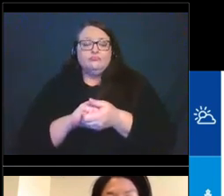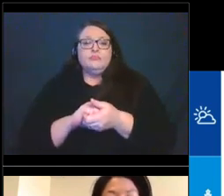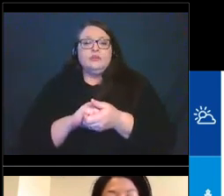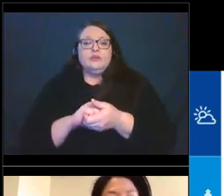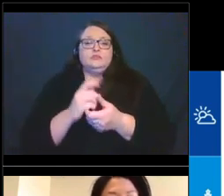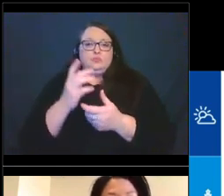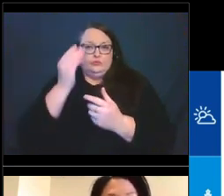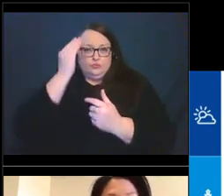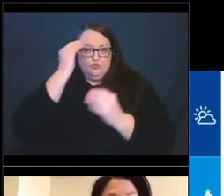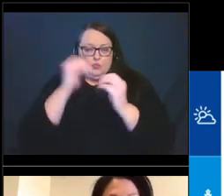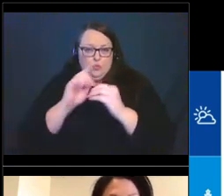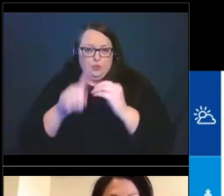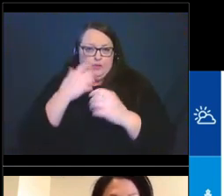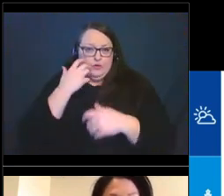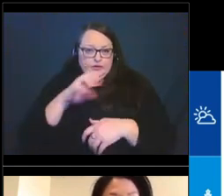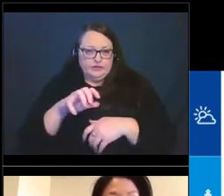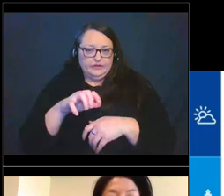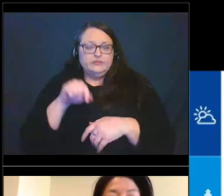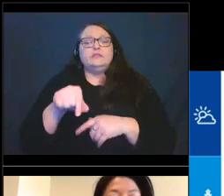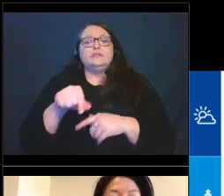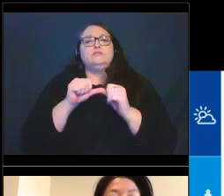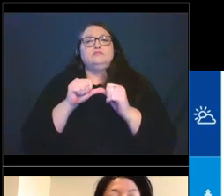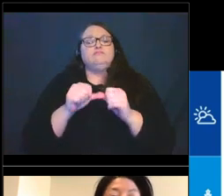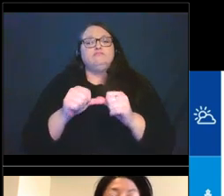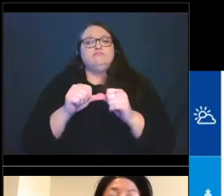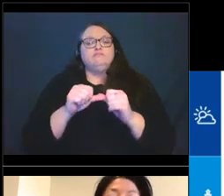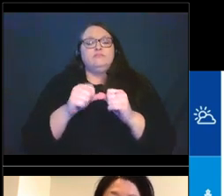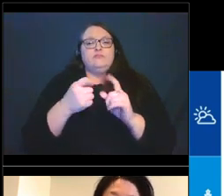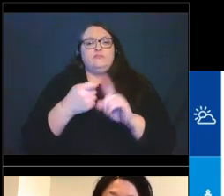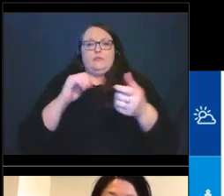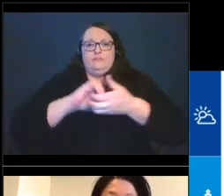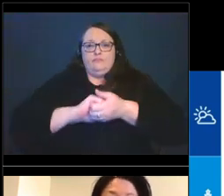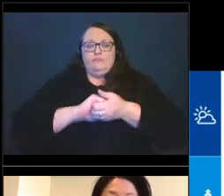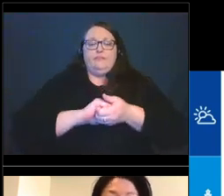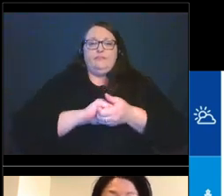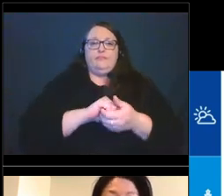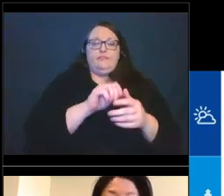between CDC and the National Weather Service. Our two agencies worked together to identify